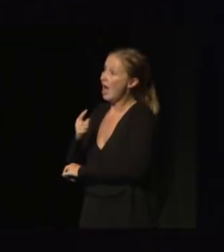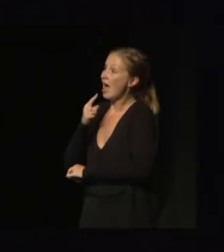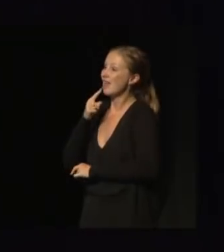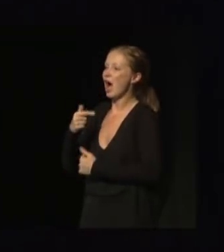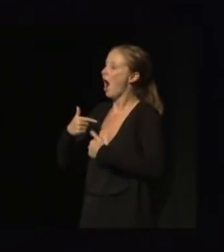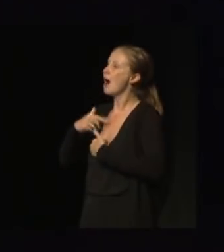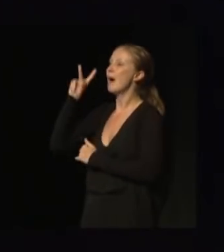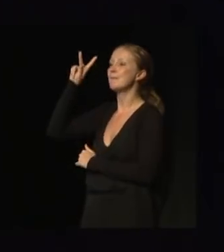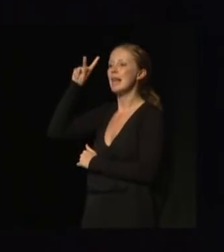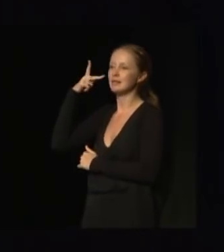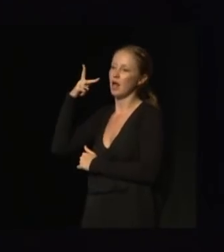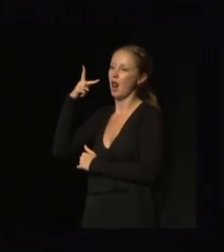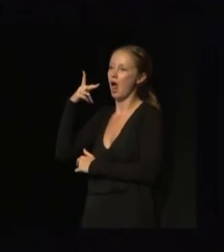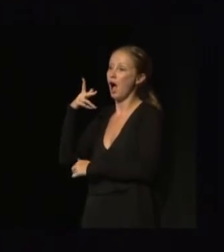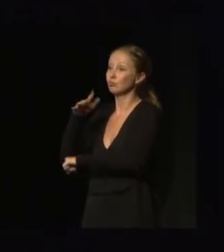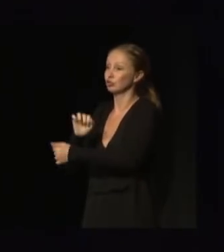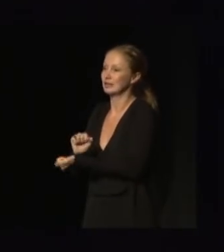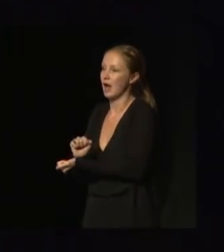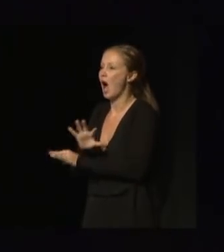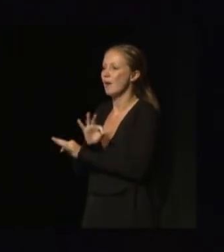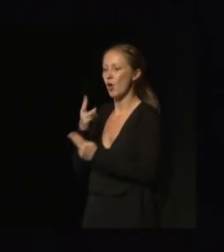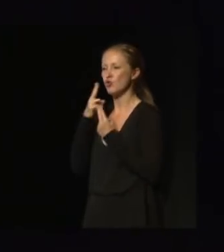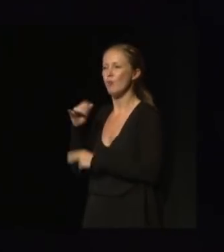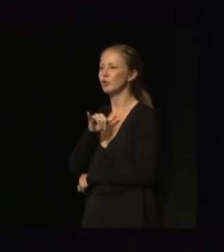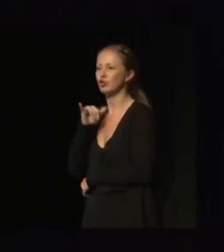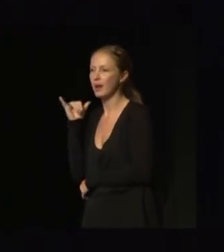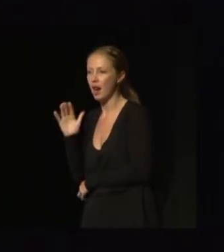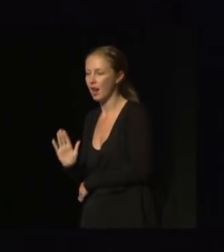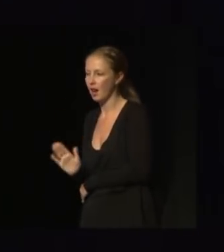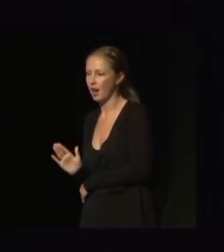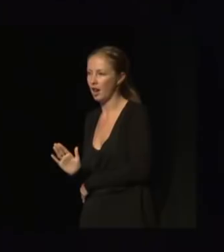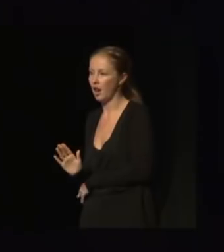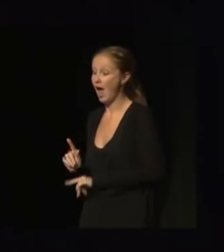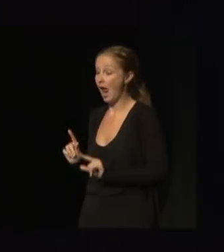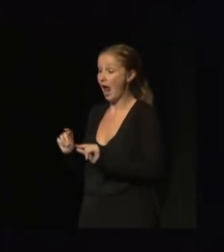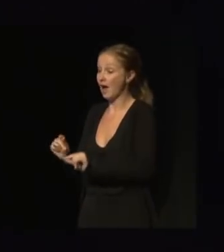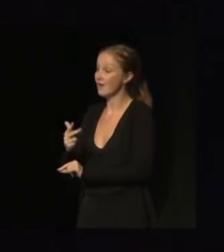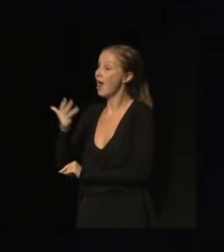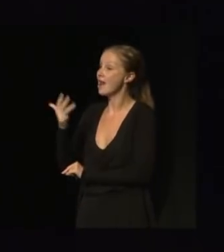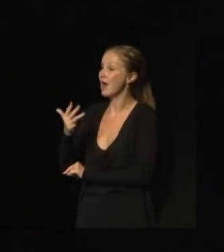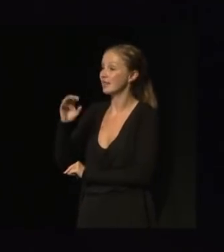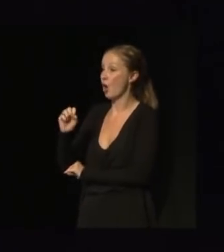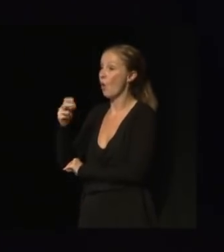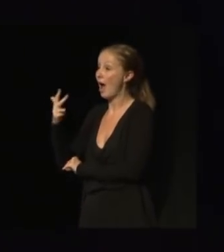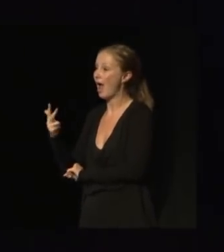and not as common criminals. And after that in 1908 the suffragettes in prison went on hunger strikes.